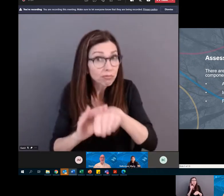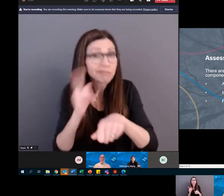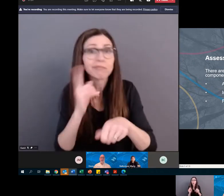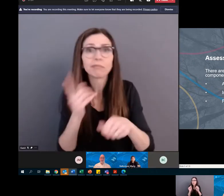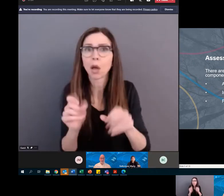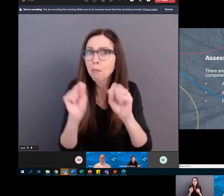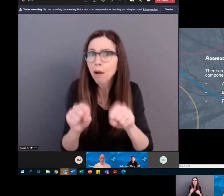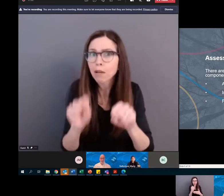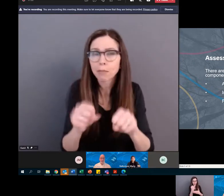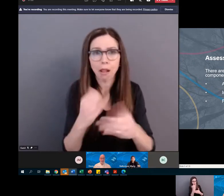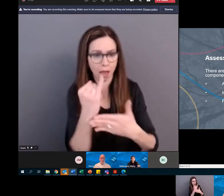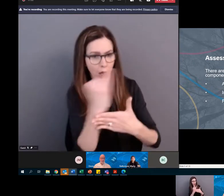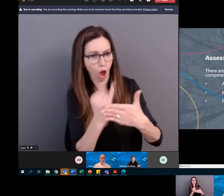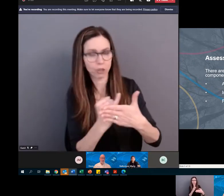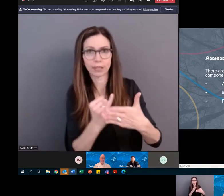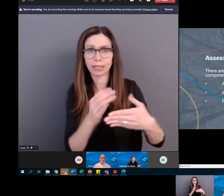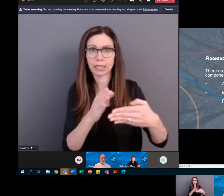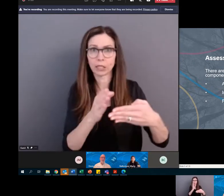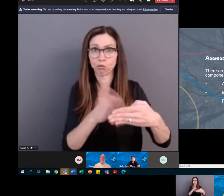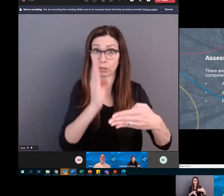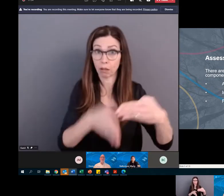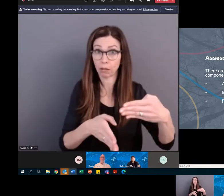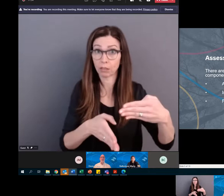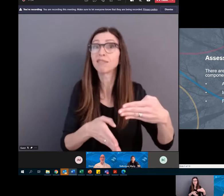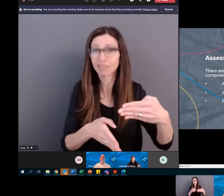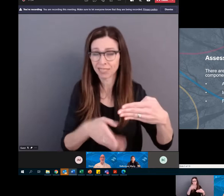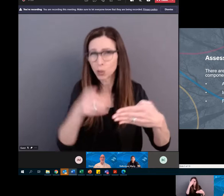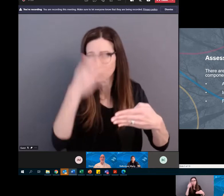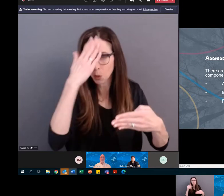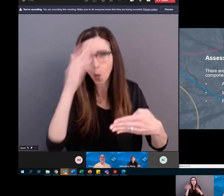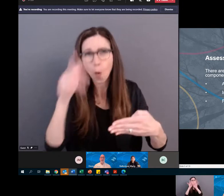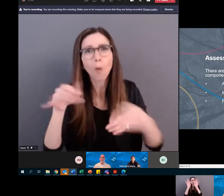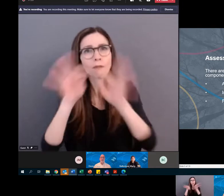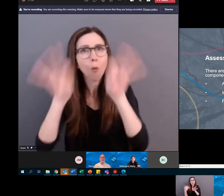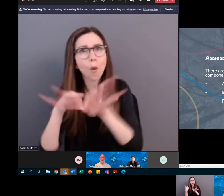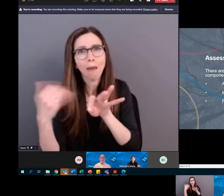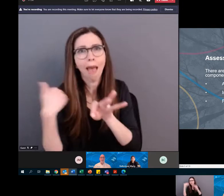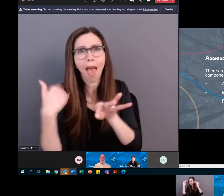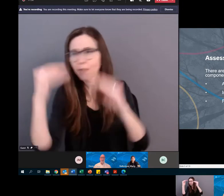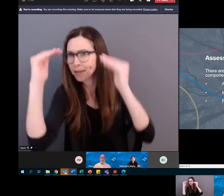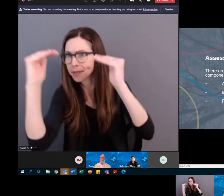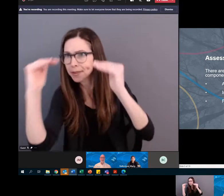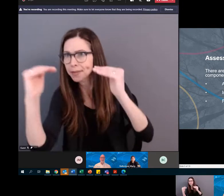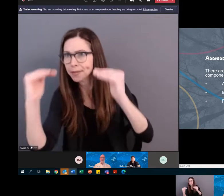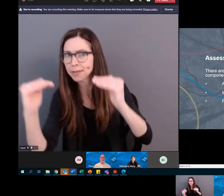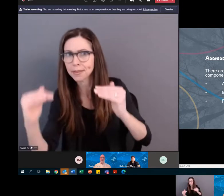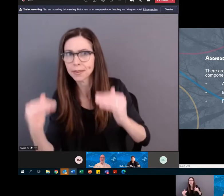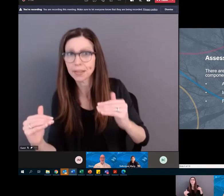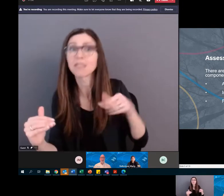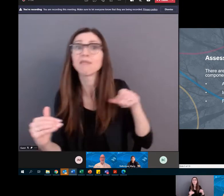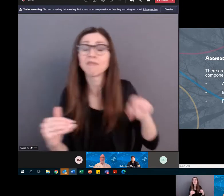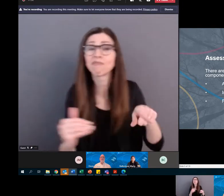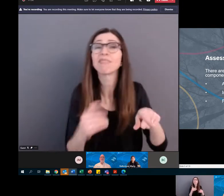as articulated in the application form and required documents, must provide peer assessors with a clear